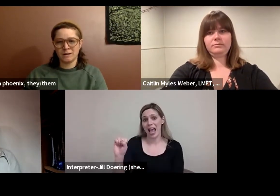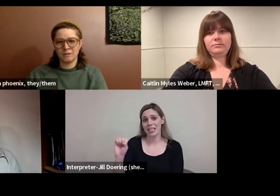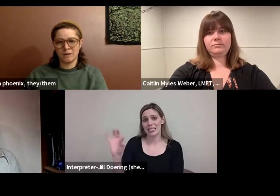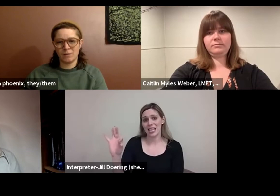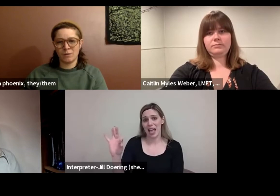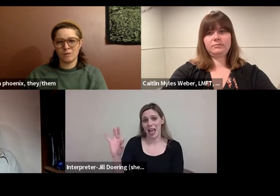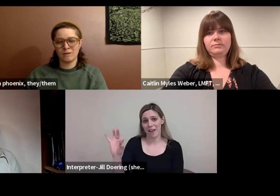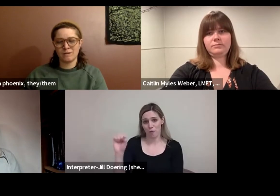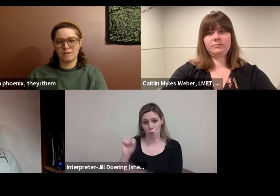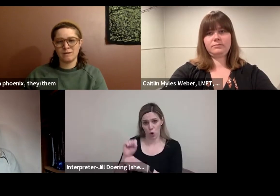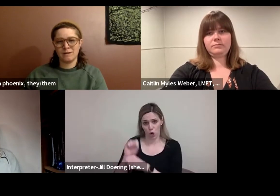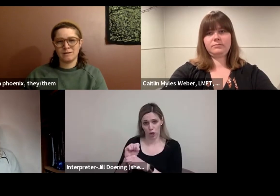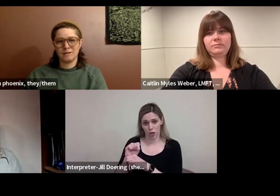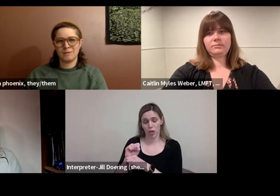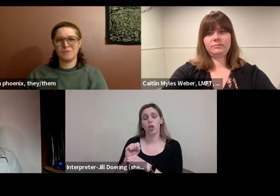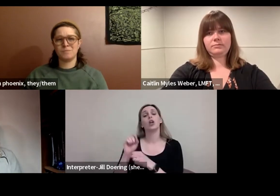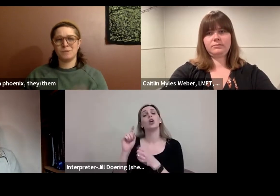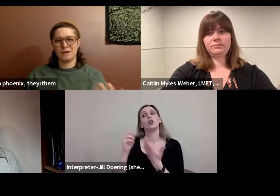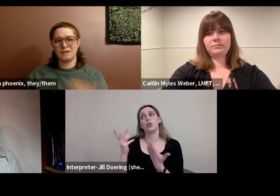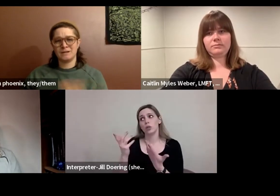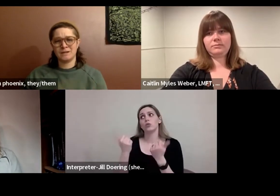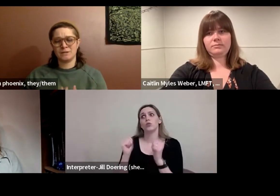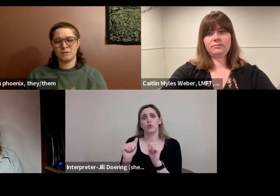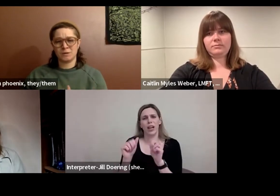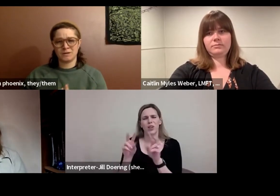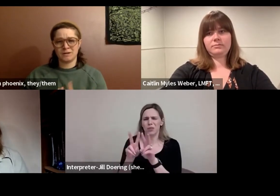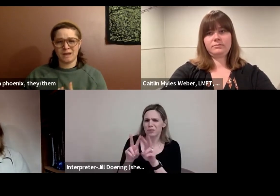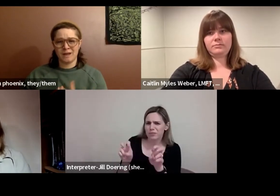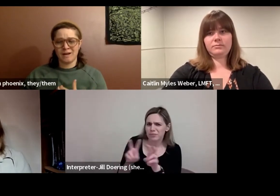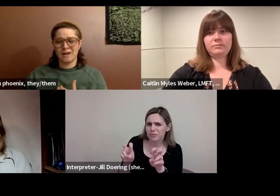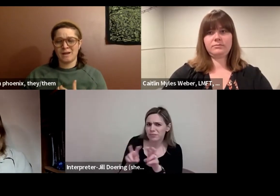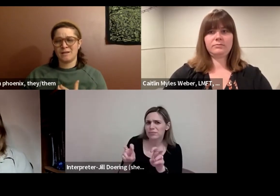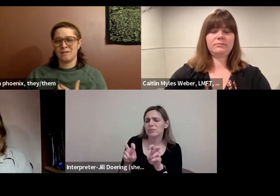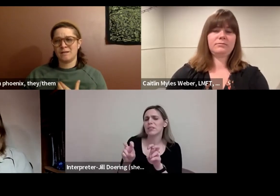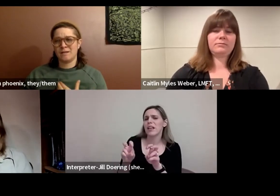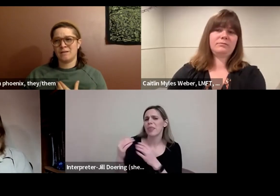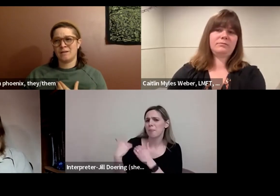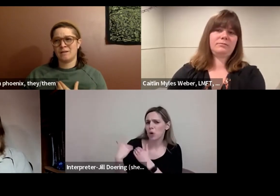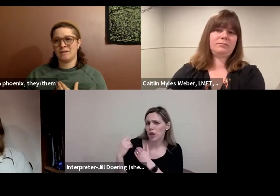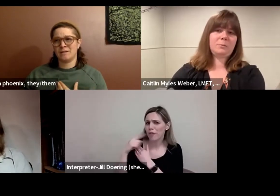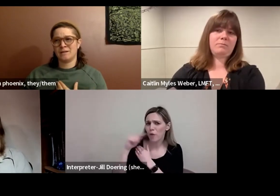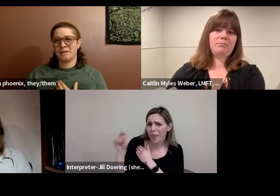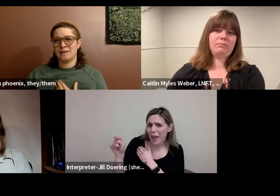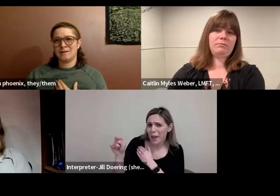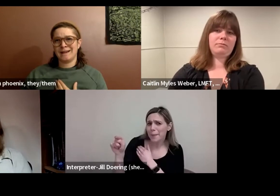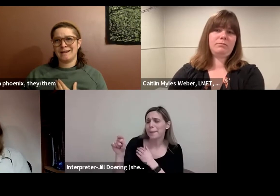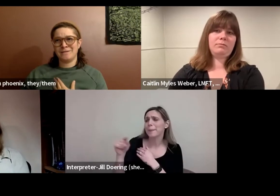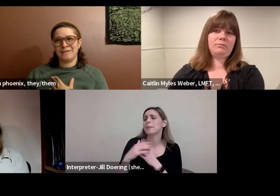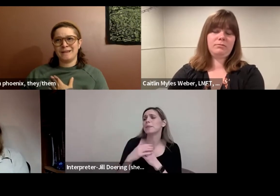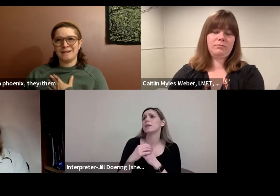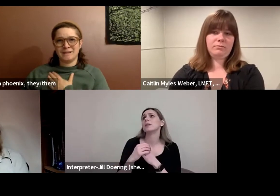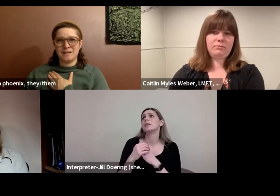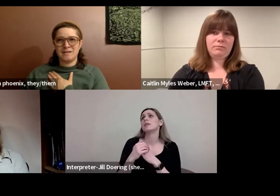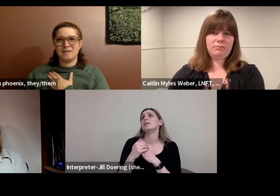and work with some of the burdens that those parts are carrying and the kind of legacies